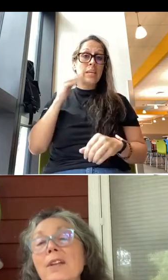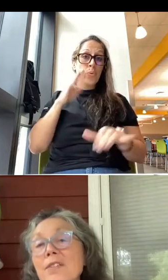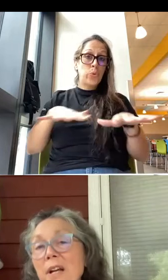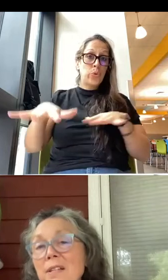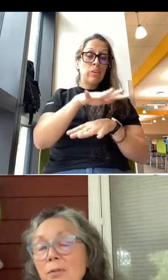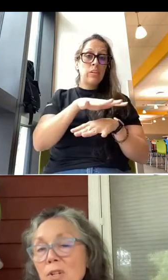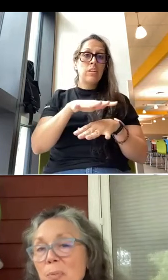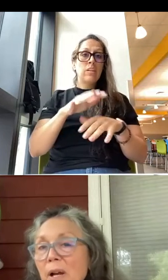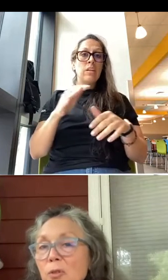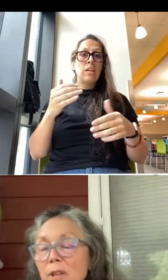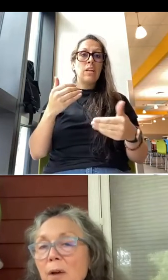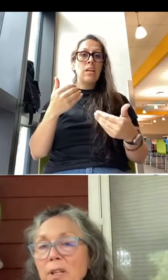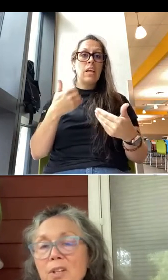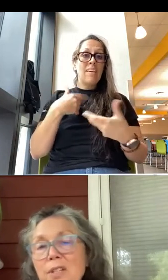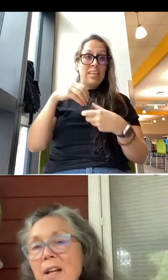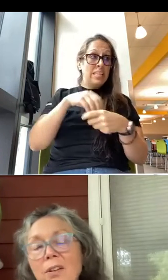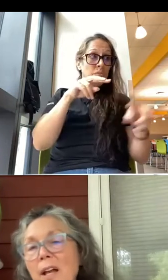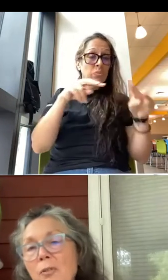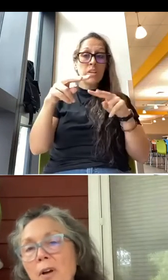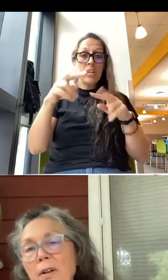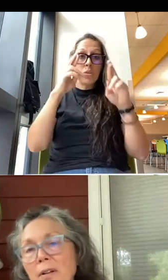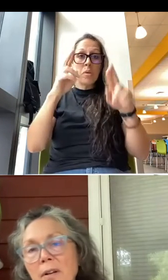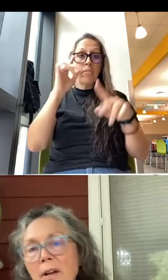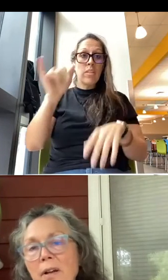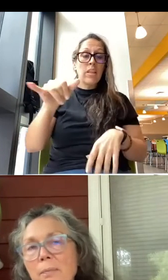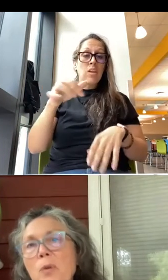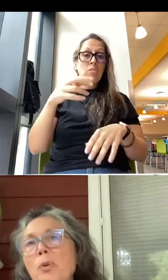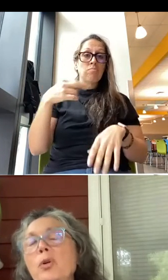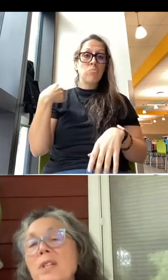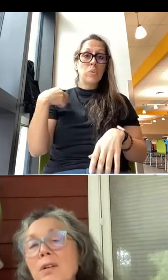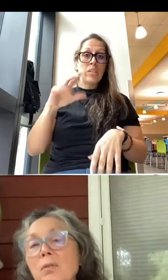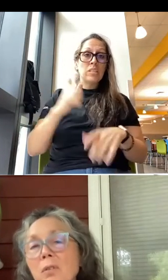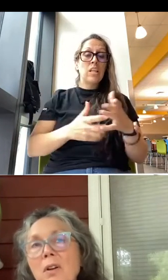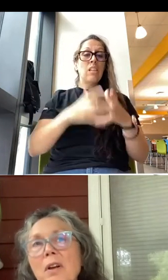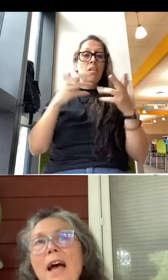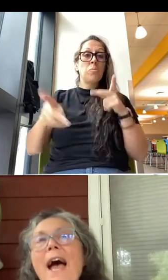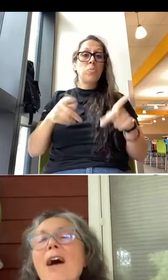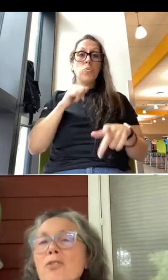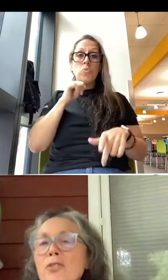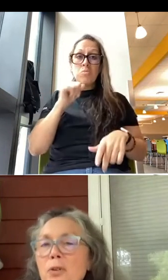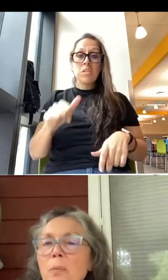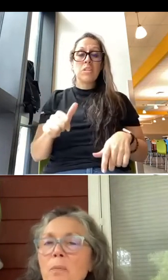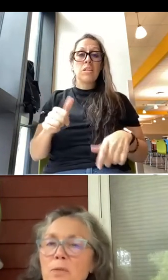insights and respect for that religion that a lot of people who didn't have so